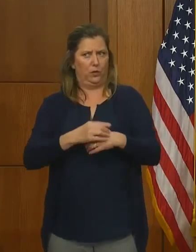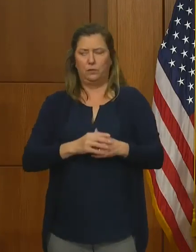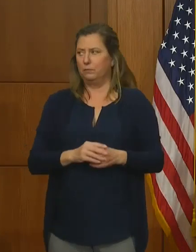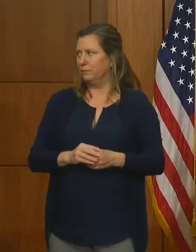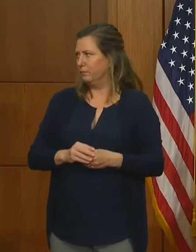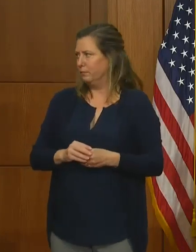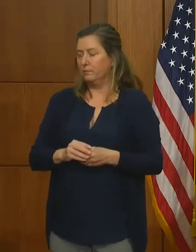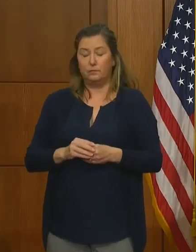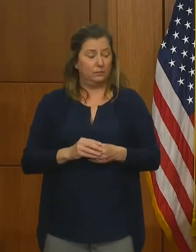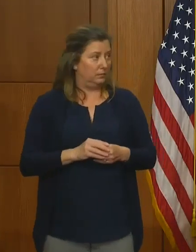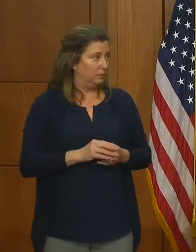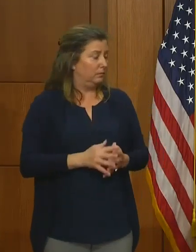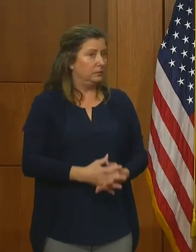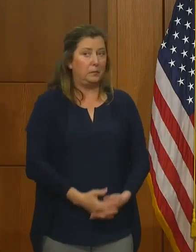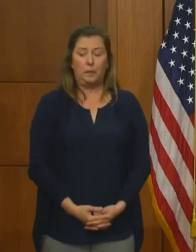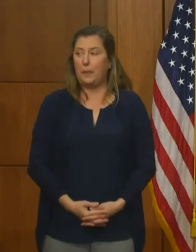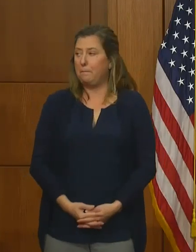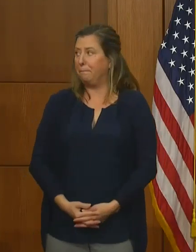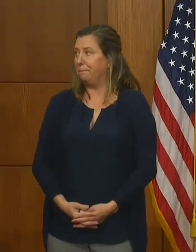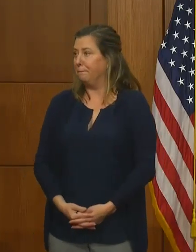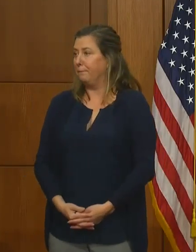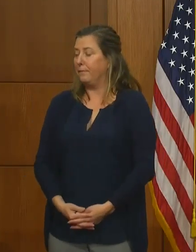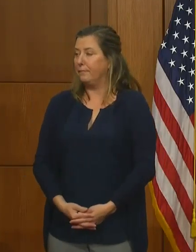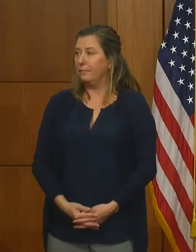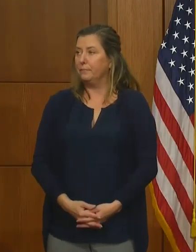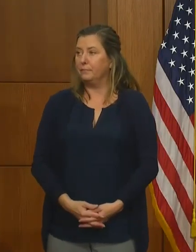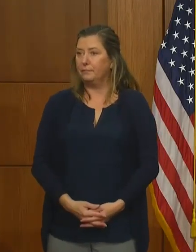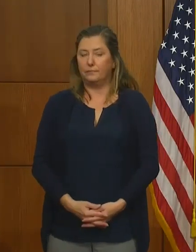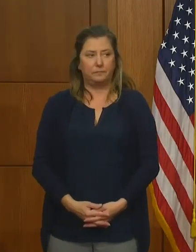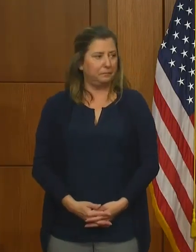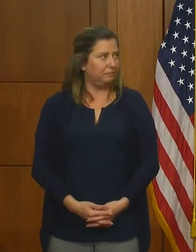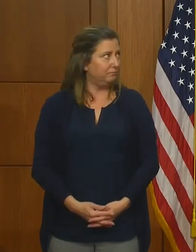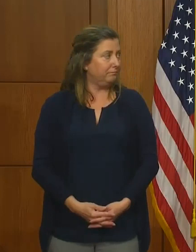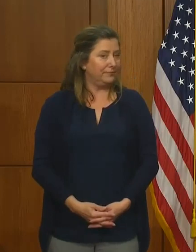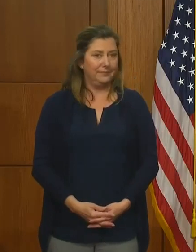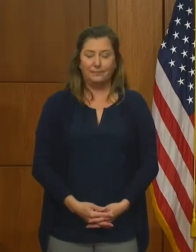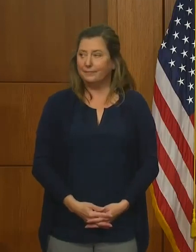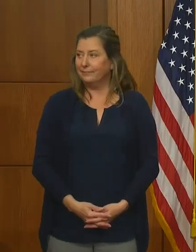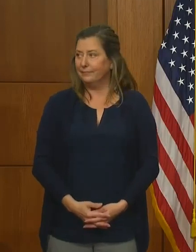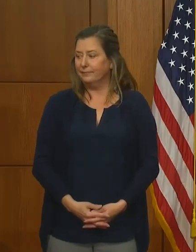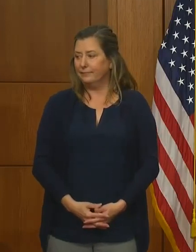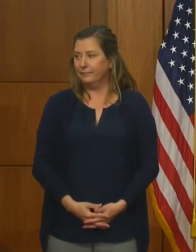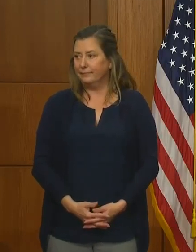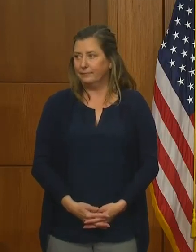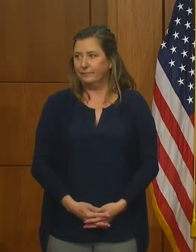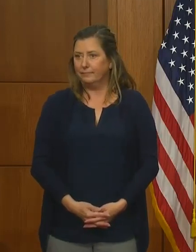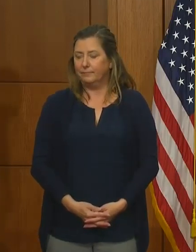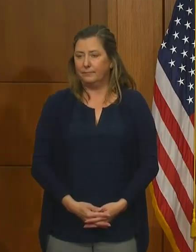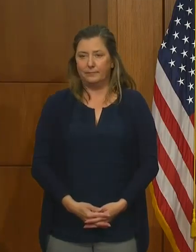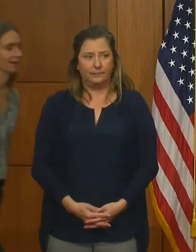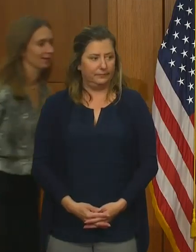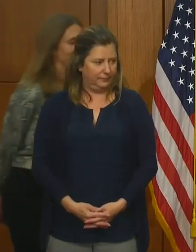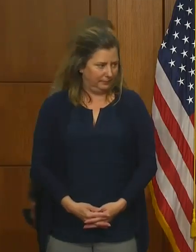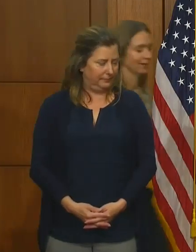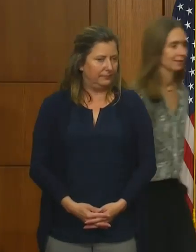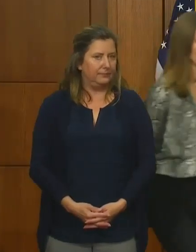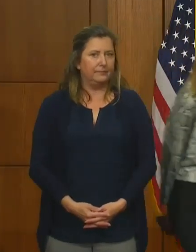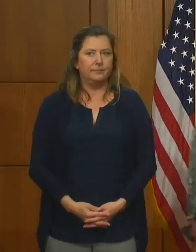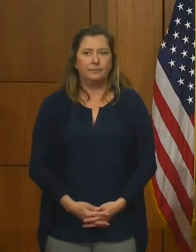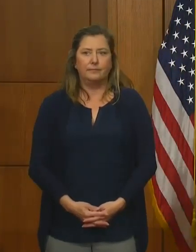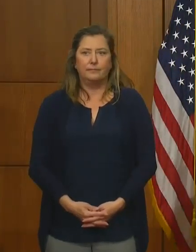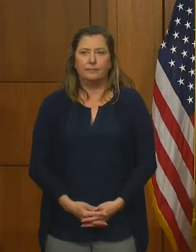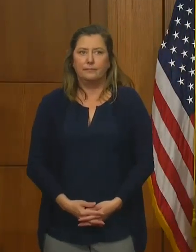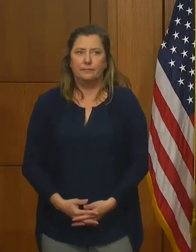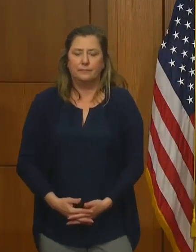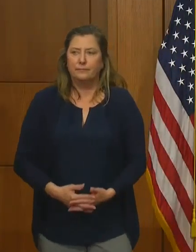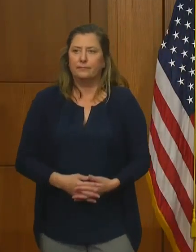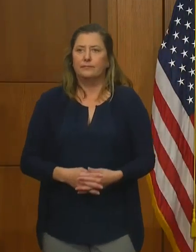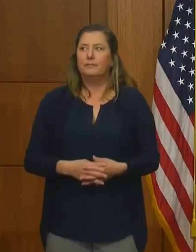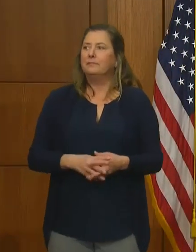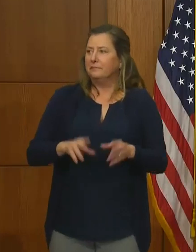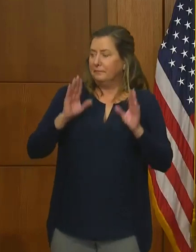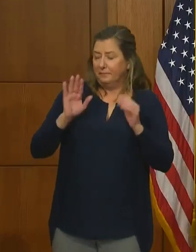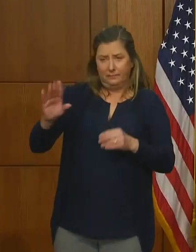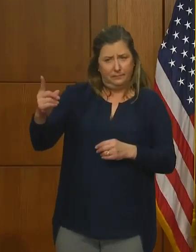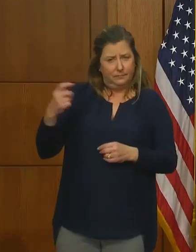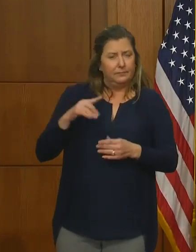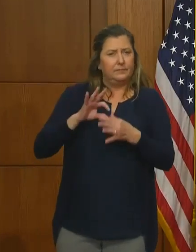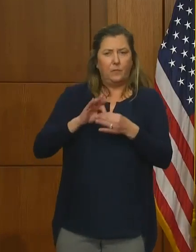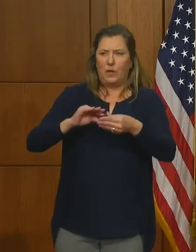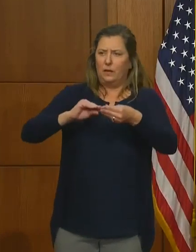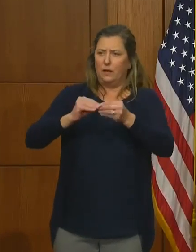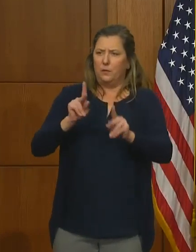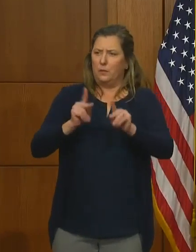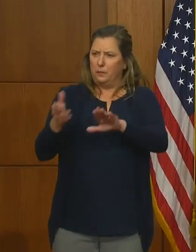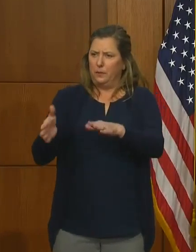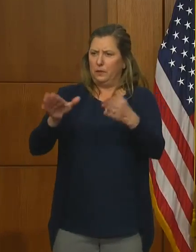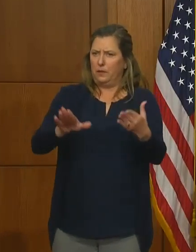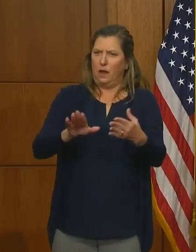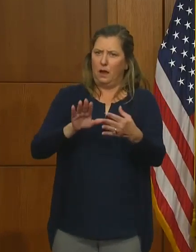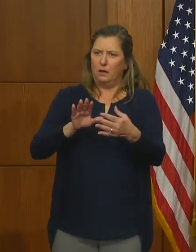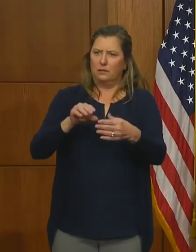IN OUR DAY TO DAY. LET'S TO DO